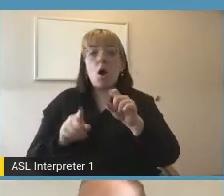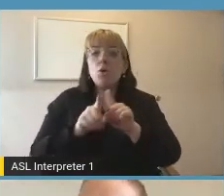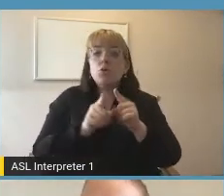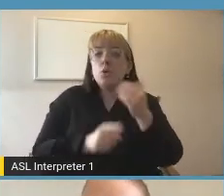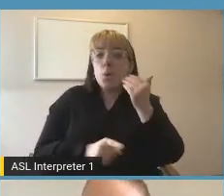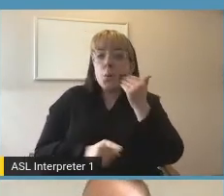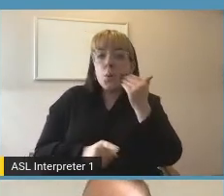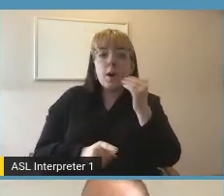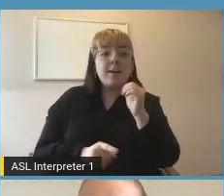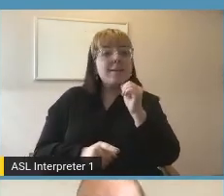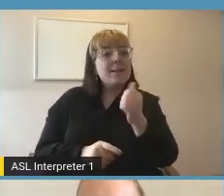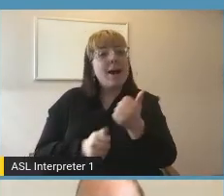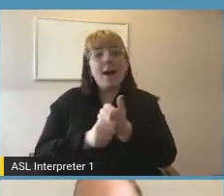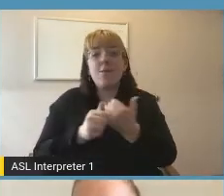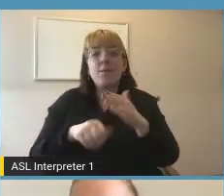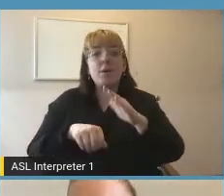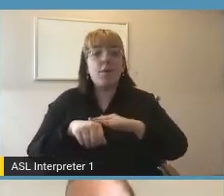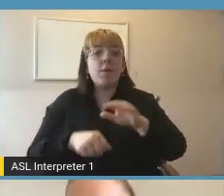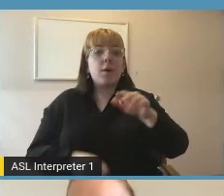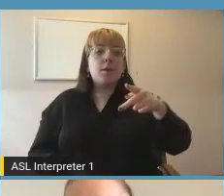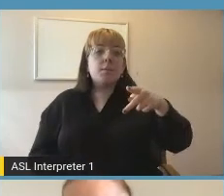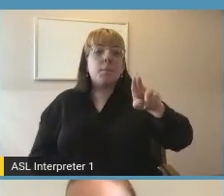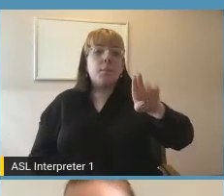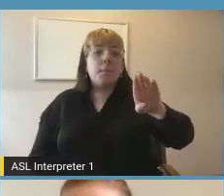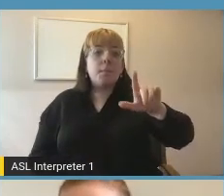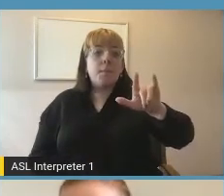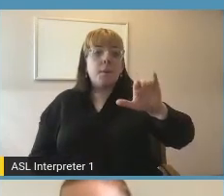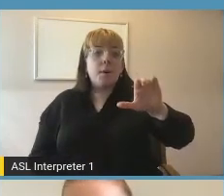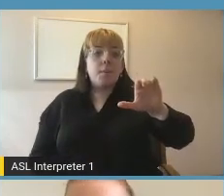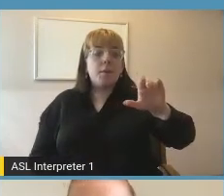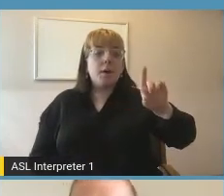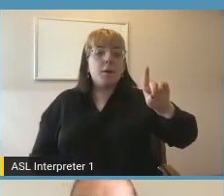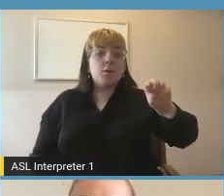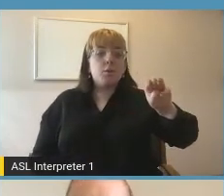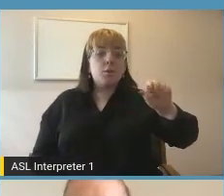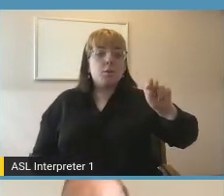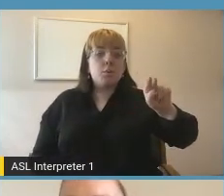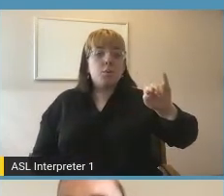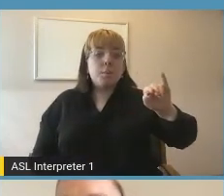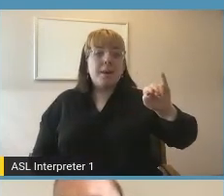public domain. So sometimes it is under an attribution license so you might have to give